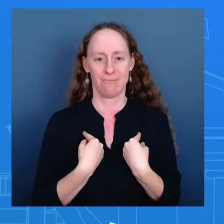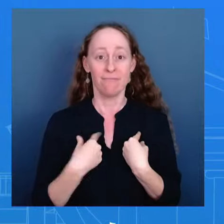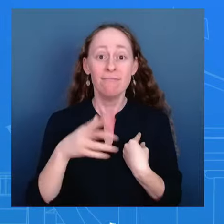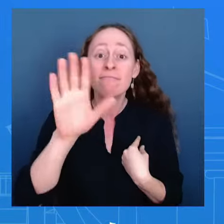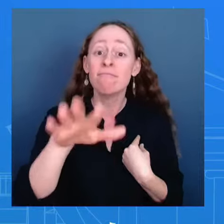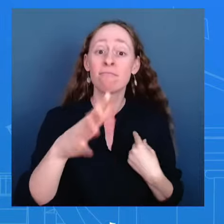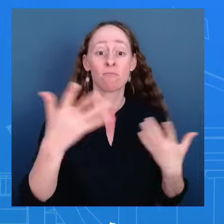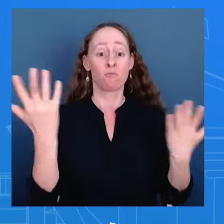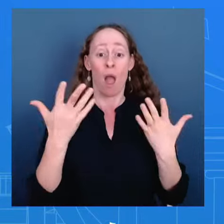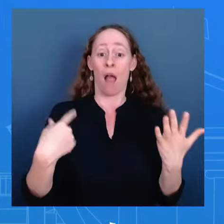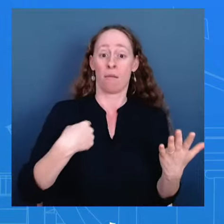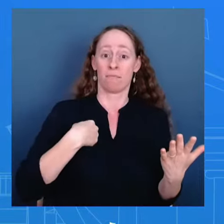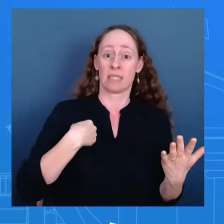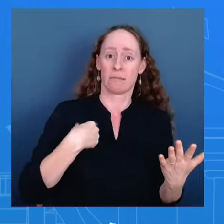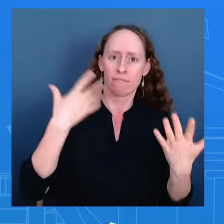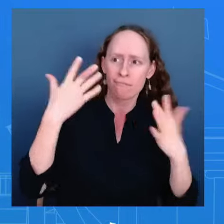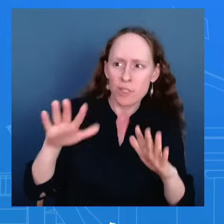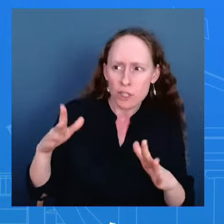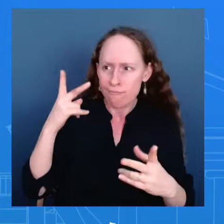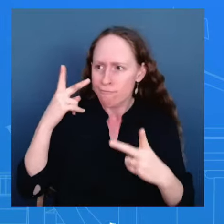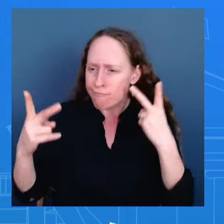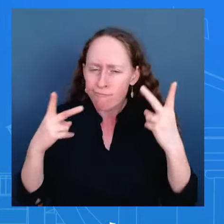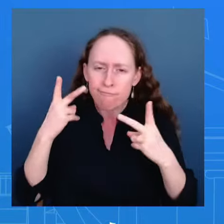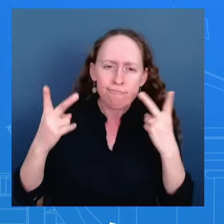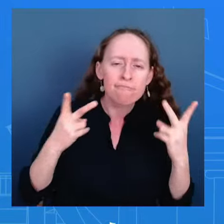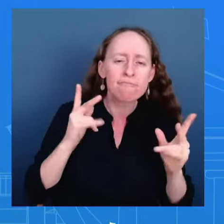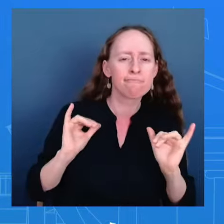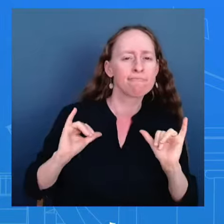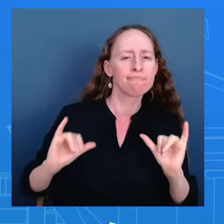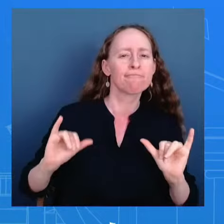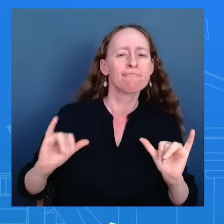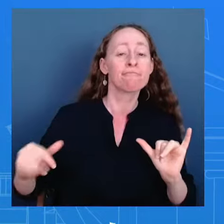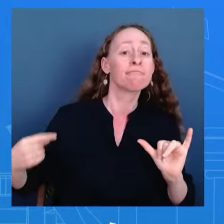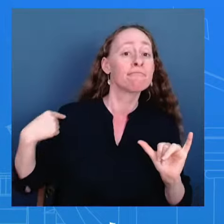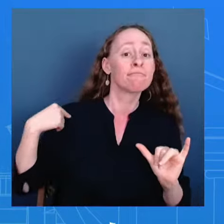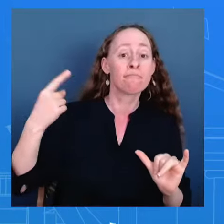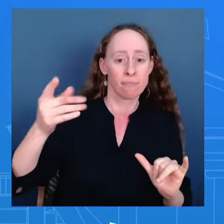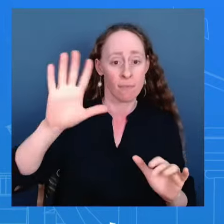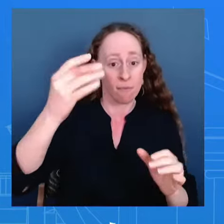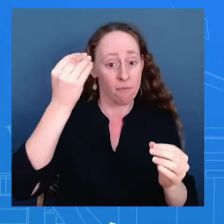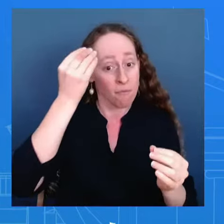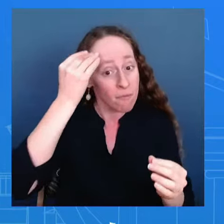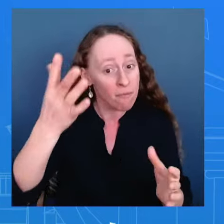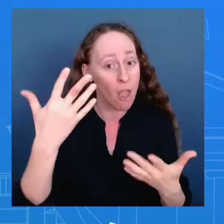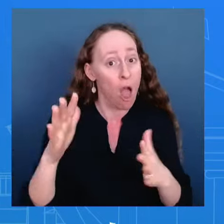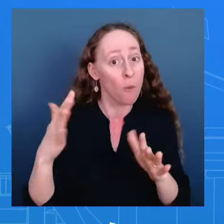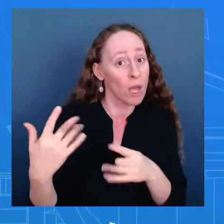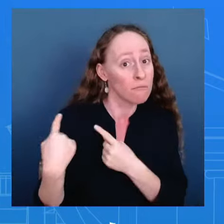is essentially so far, what the Israelis said they were going to do,